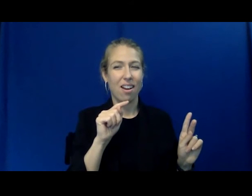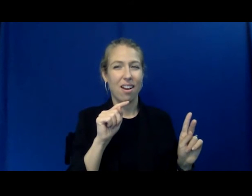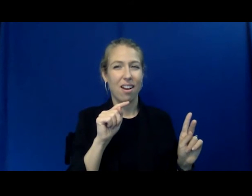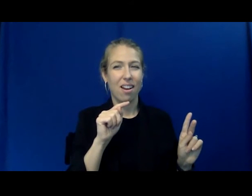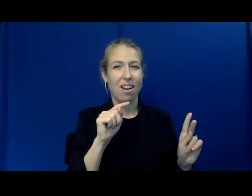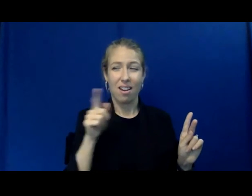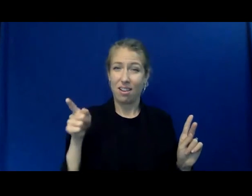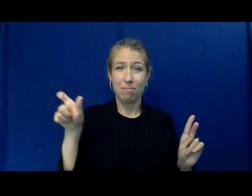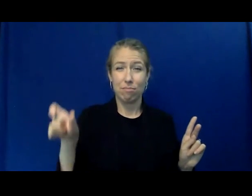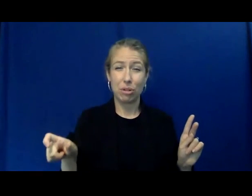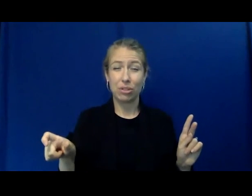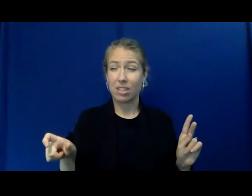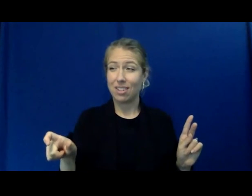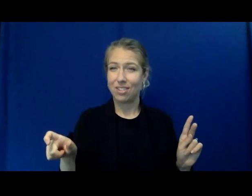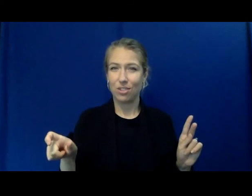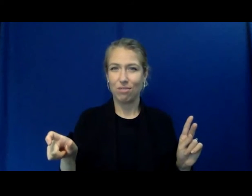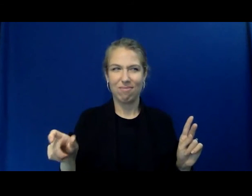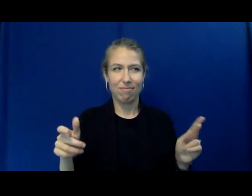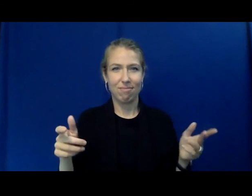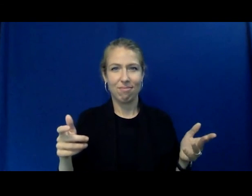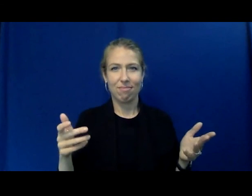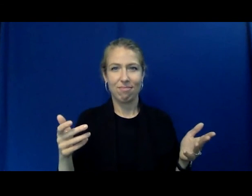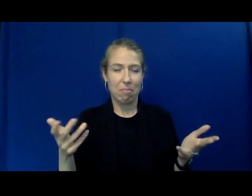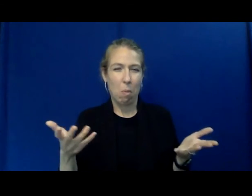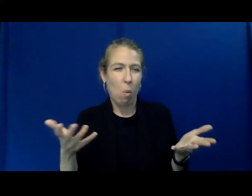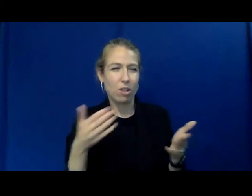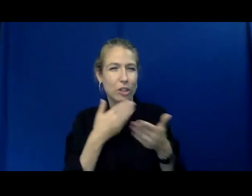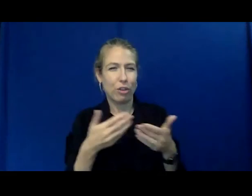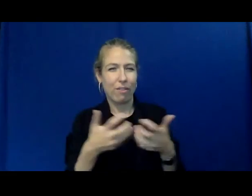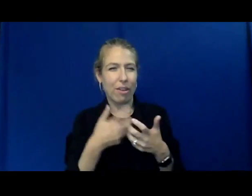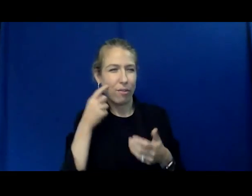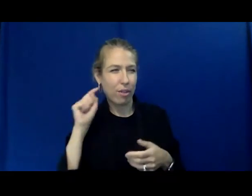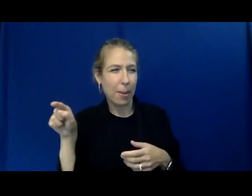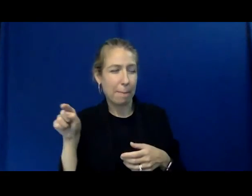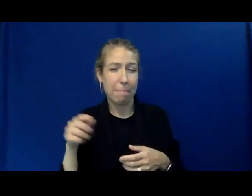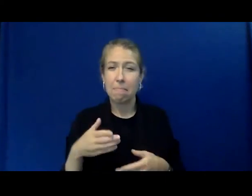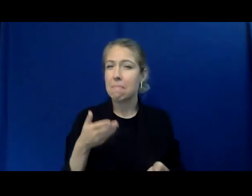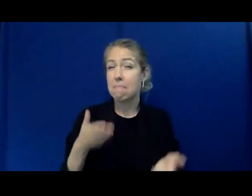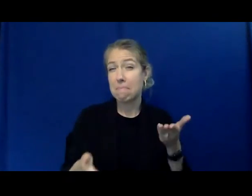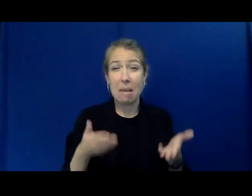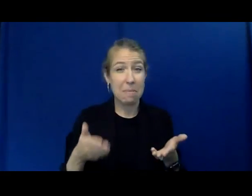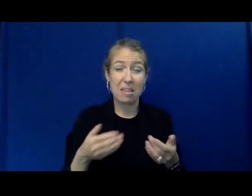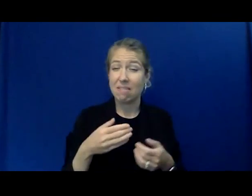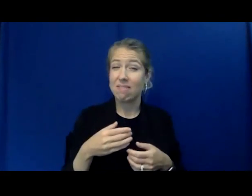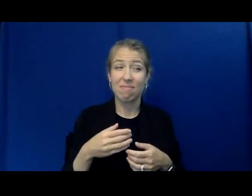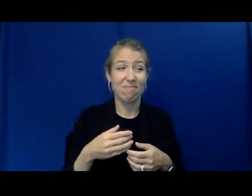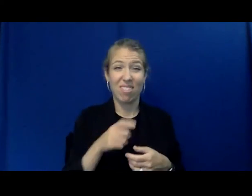might be in their wheelhouse, when you get there, and it might not be an identified need